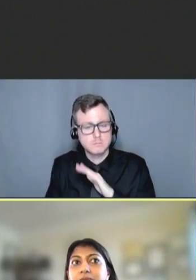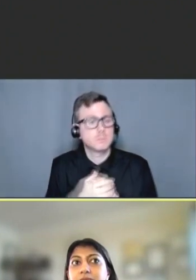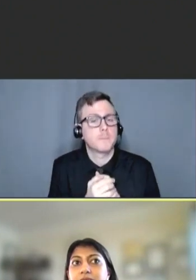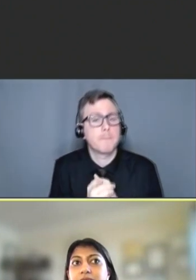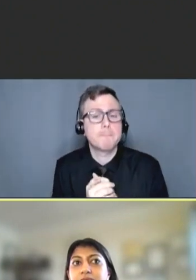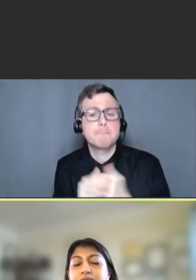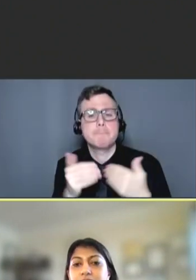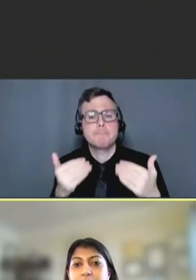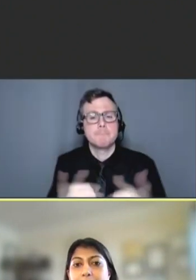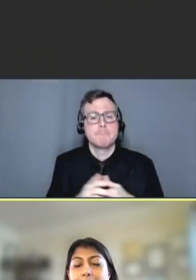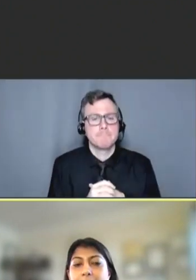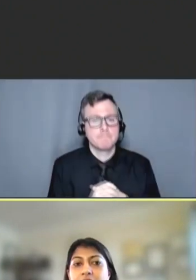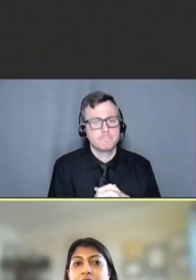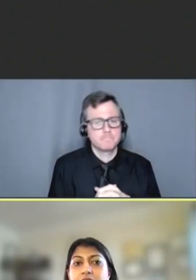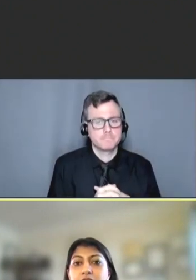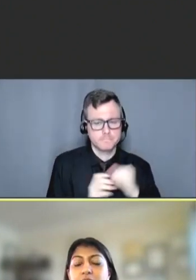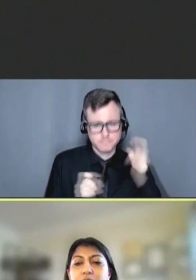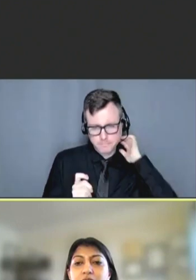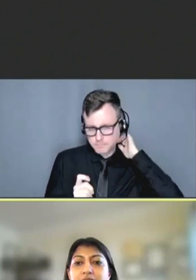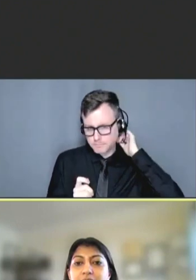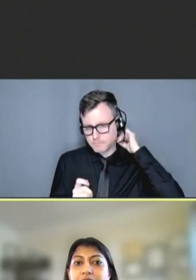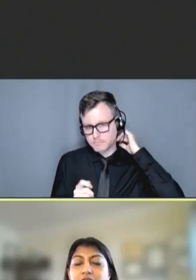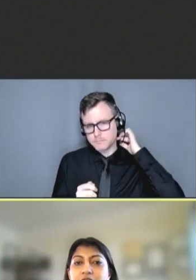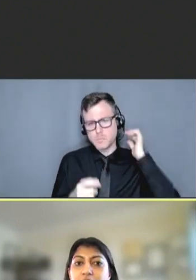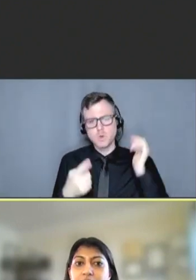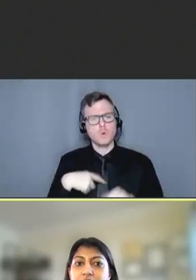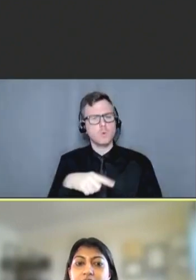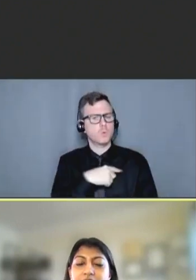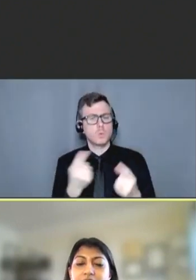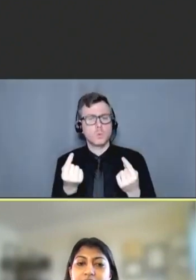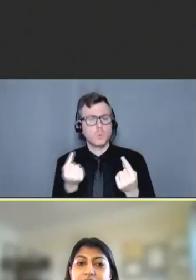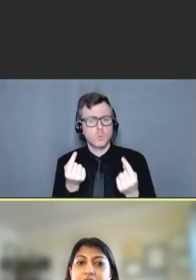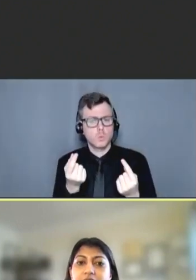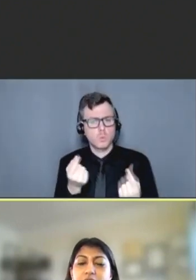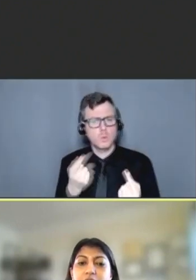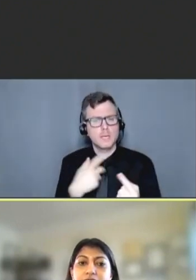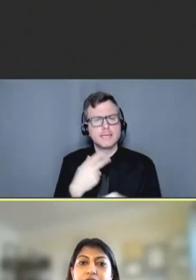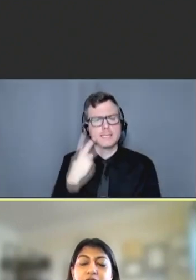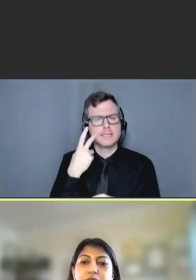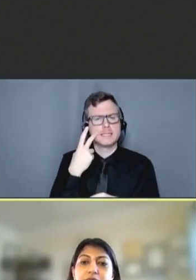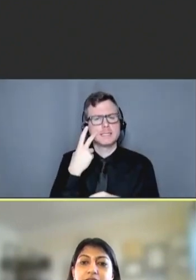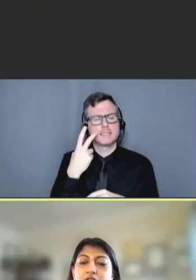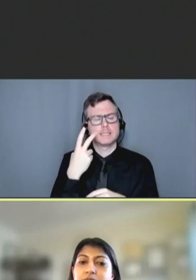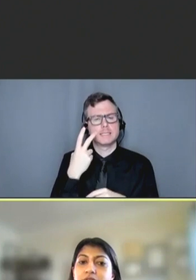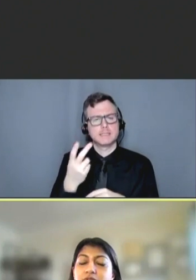So, what we're attempting to do with this is to give you a view, right, in terms of